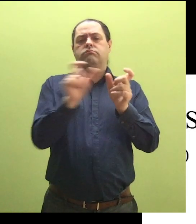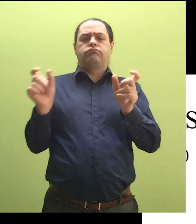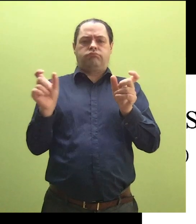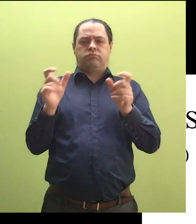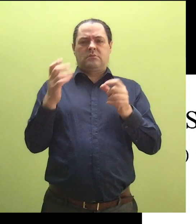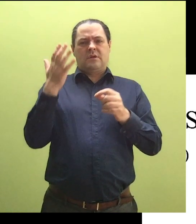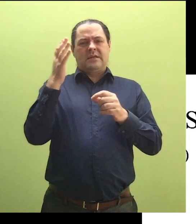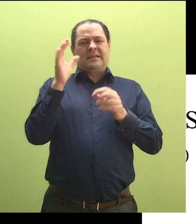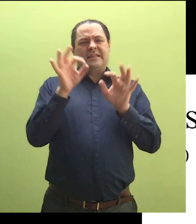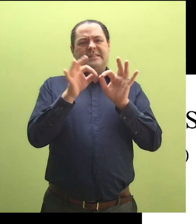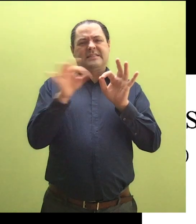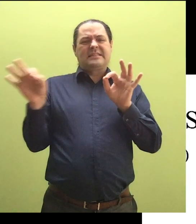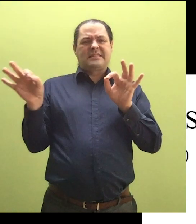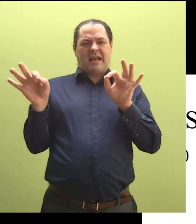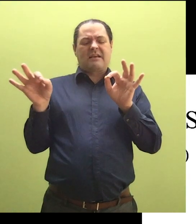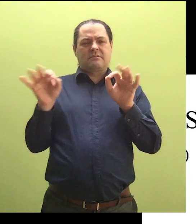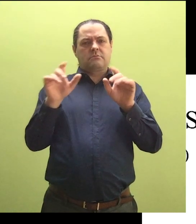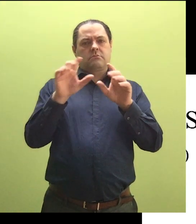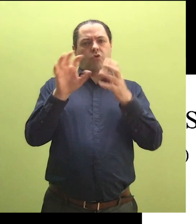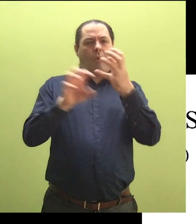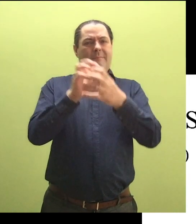syntactically complex and they might possibly have embedding.